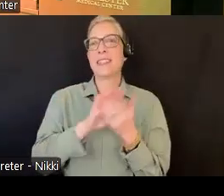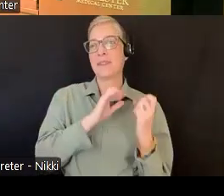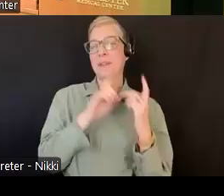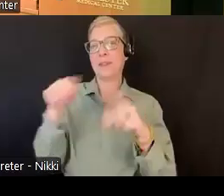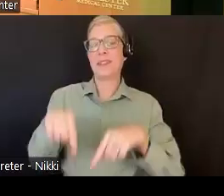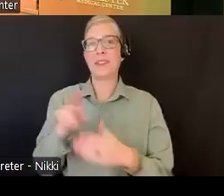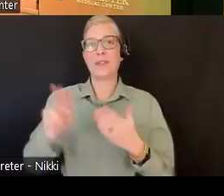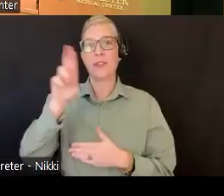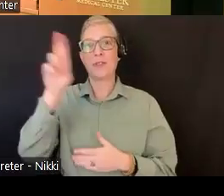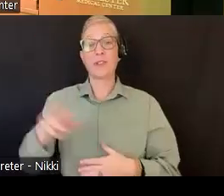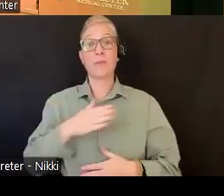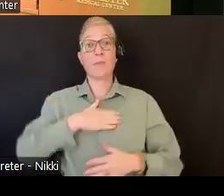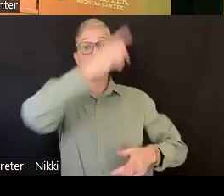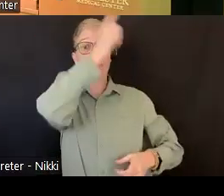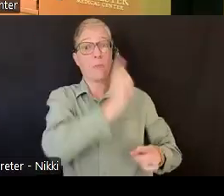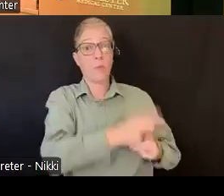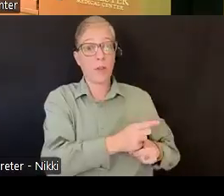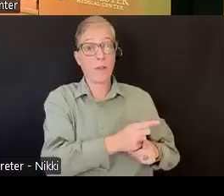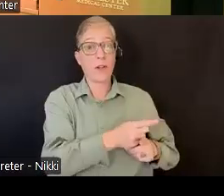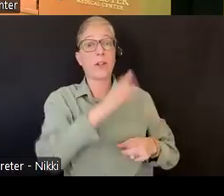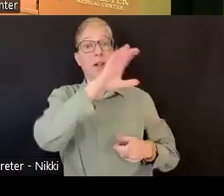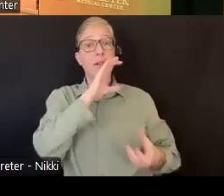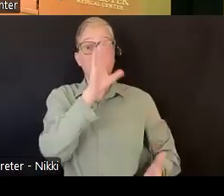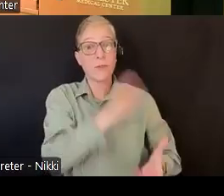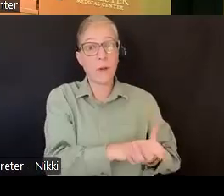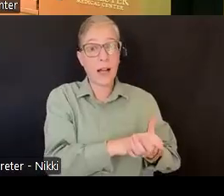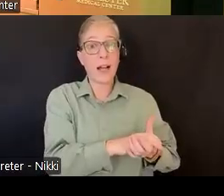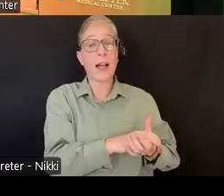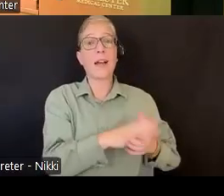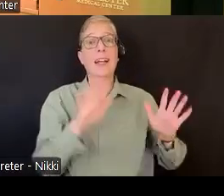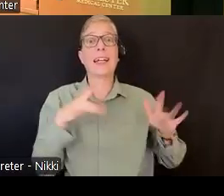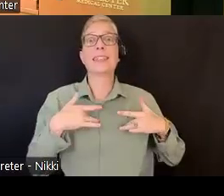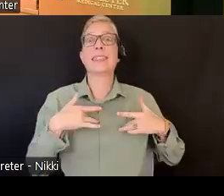Dorsy and his wife Zena were going lit up when I heard that I was coming back to Rochester and